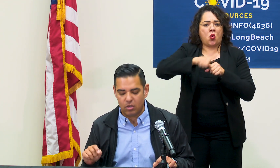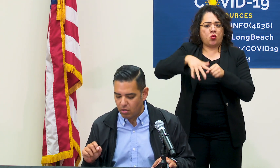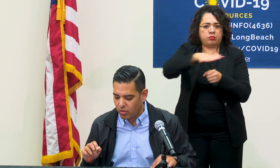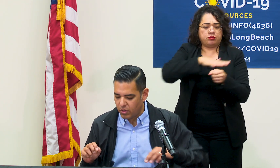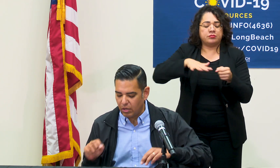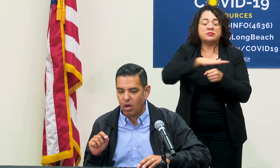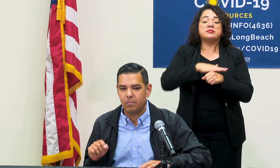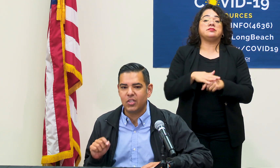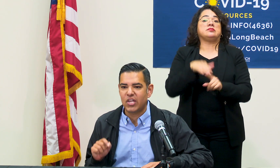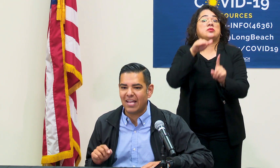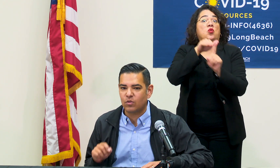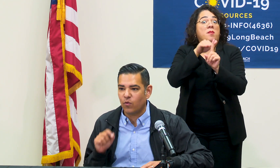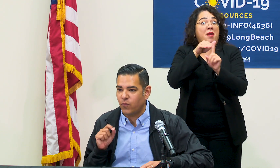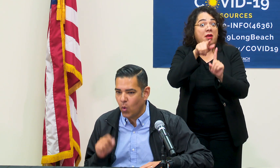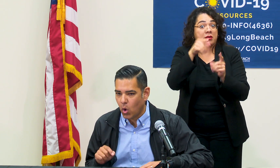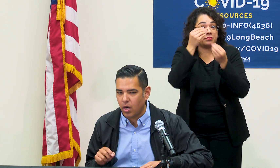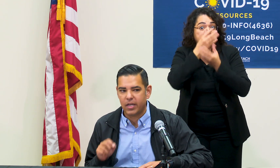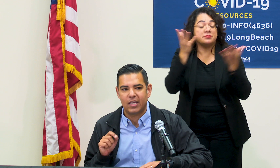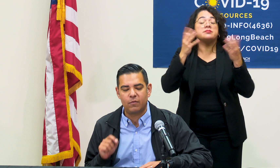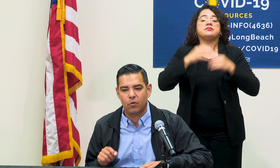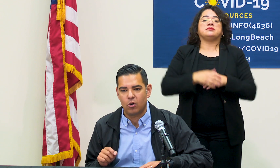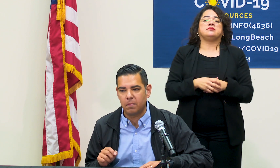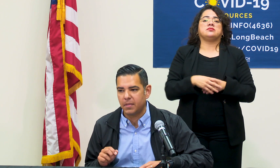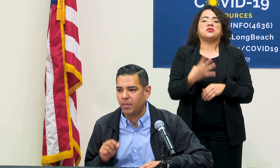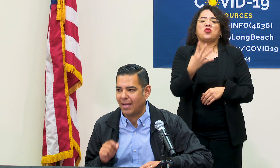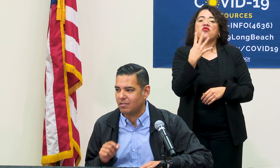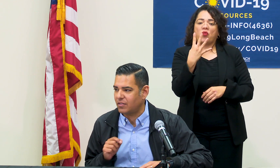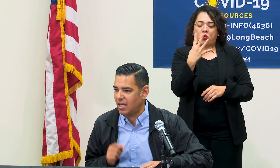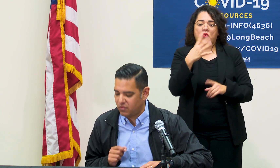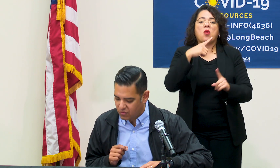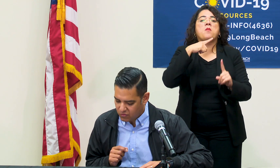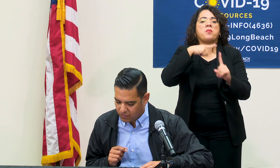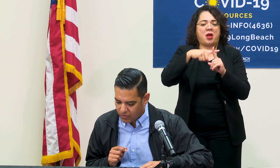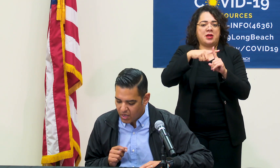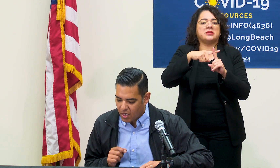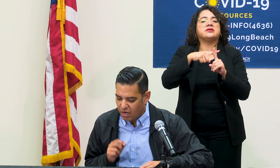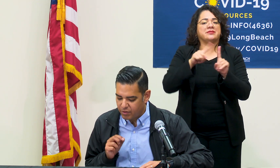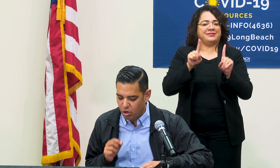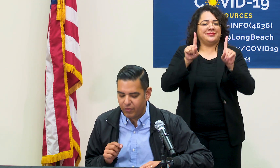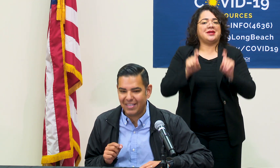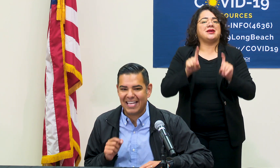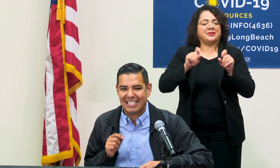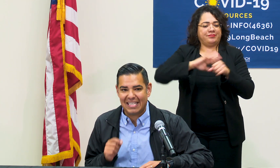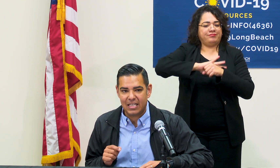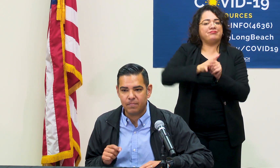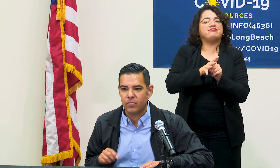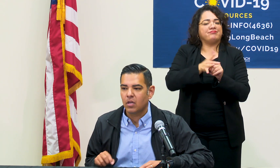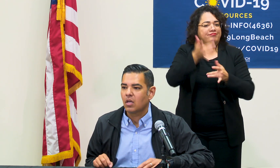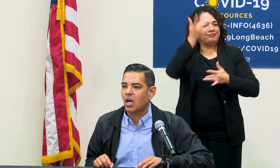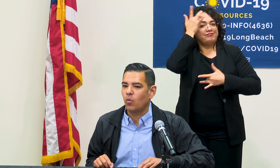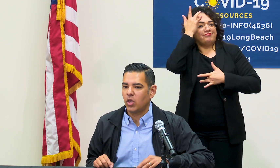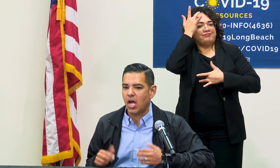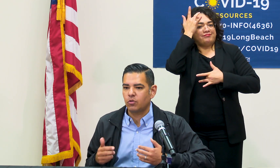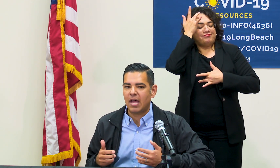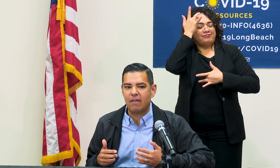Long Beach has four confirmed positive cases of COVID-19. We also have